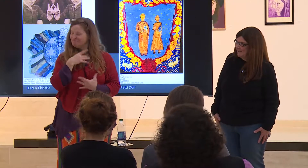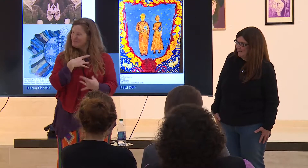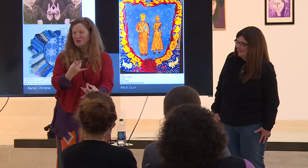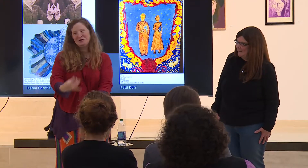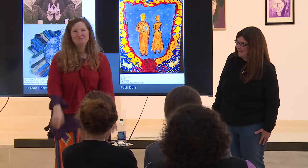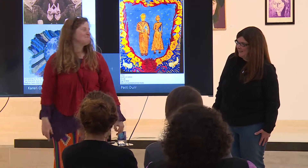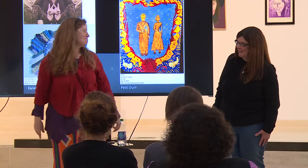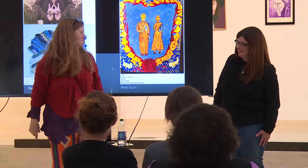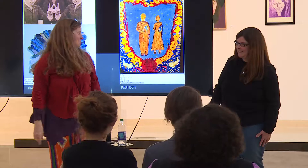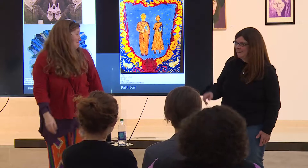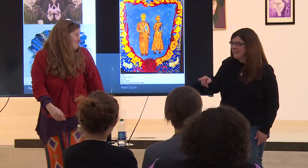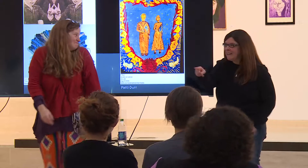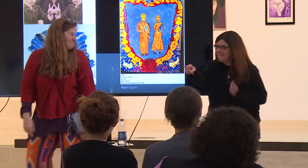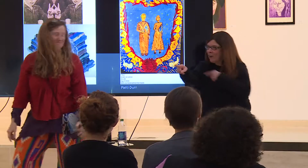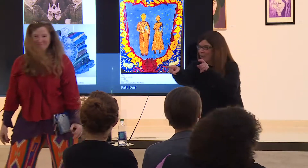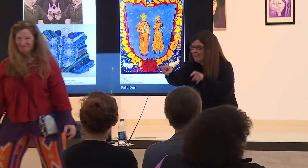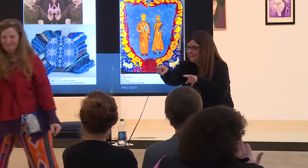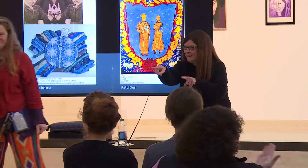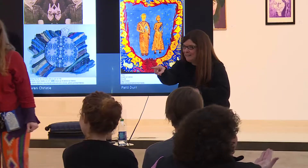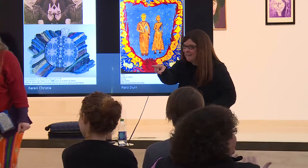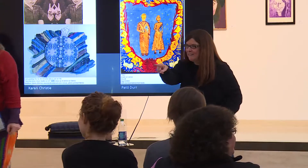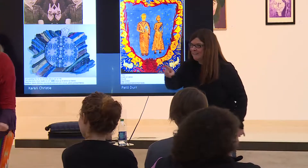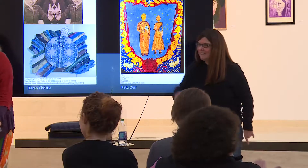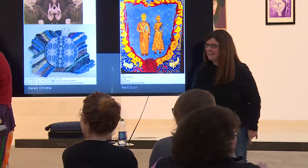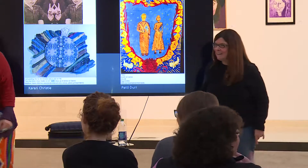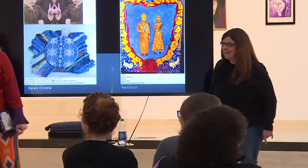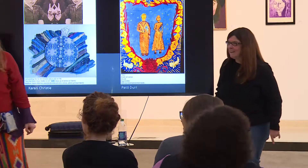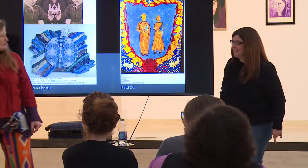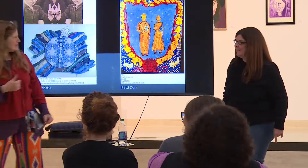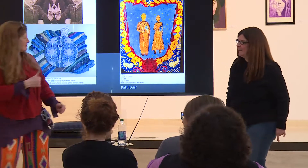I don't know, but there was certainly something going on.